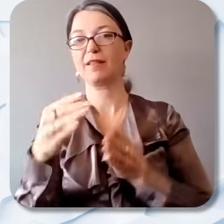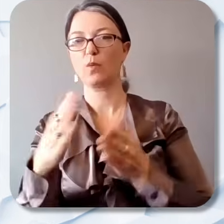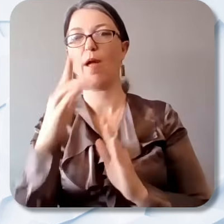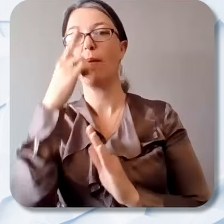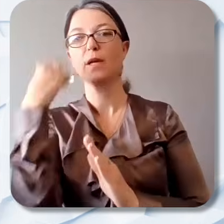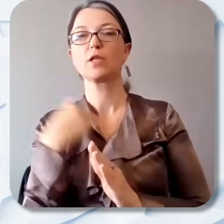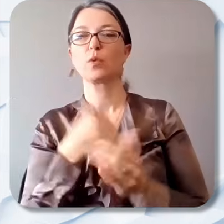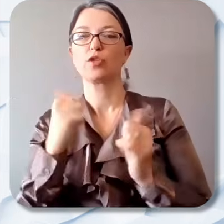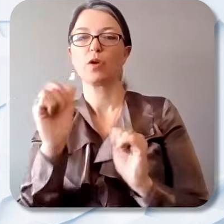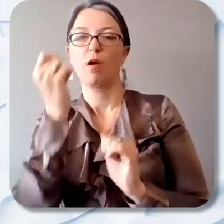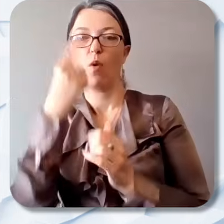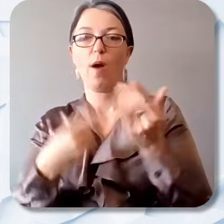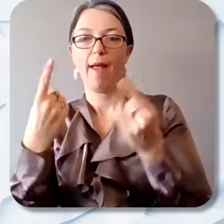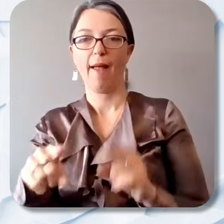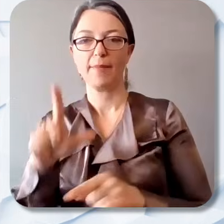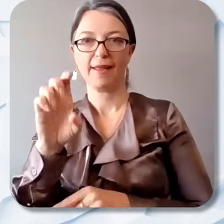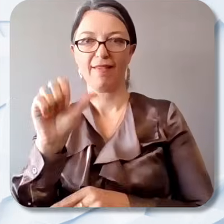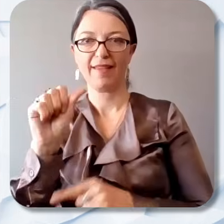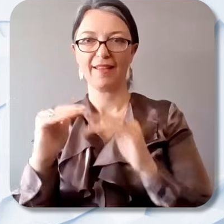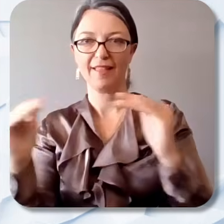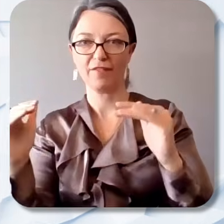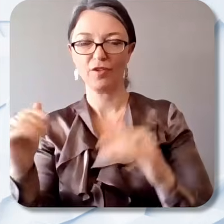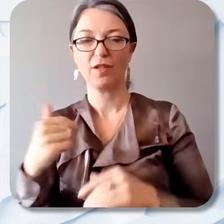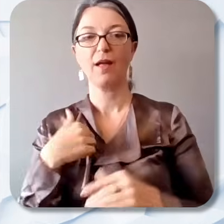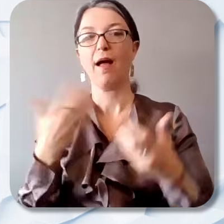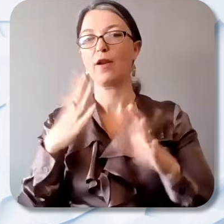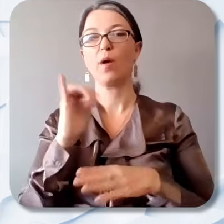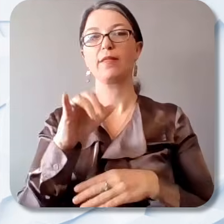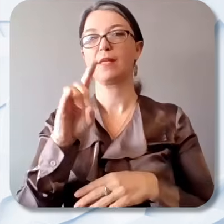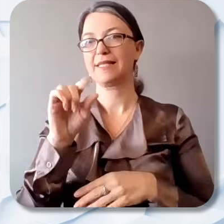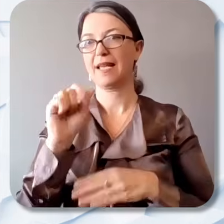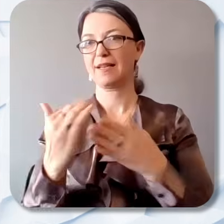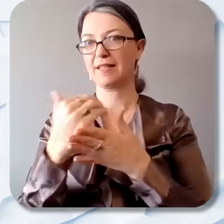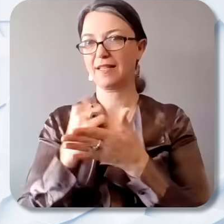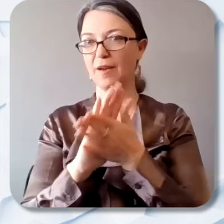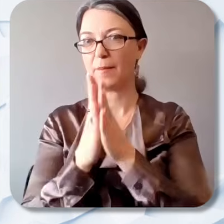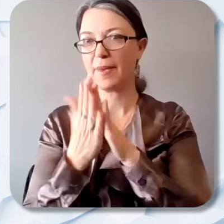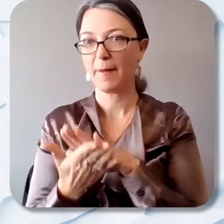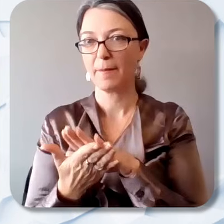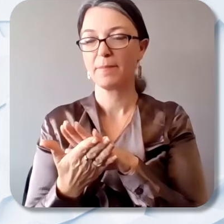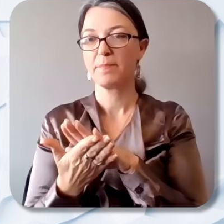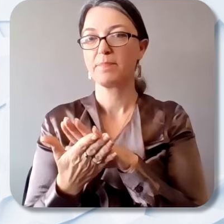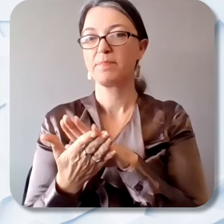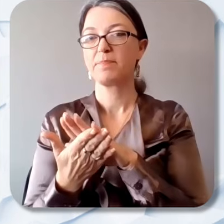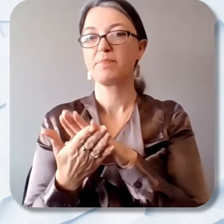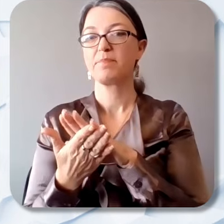What I don't want this data collection to become is we are removing students from being